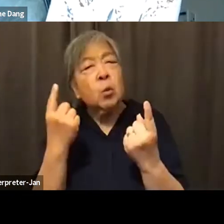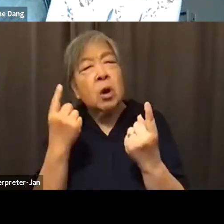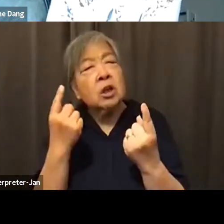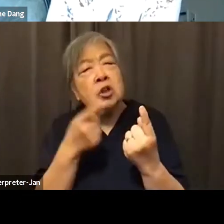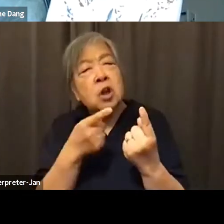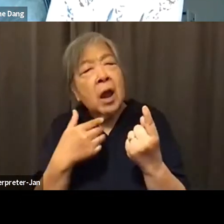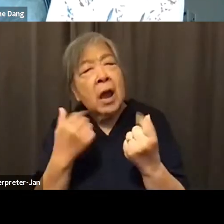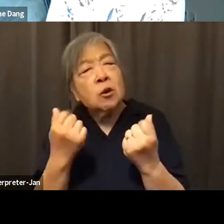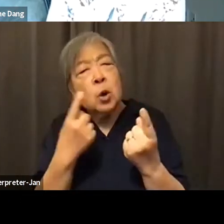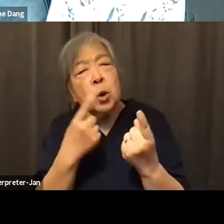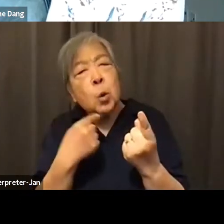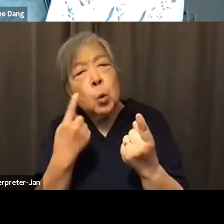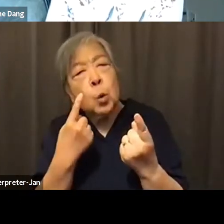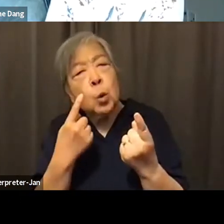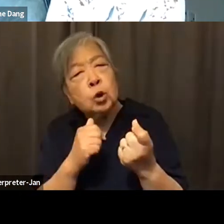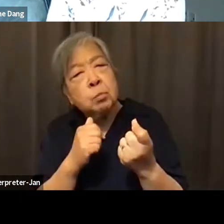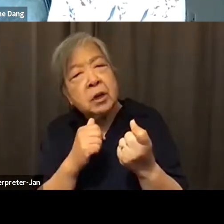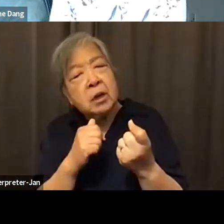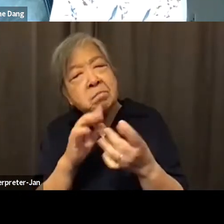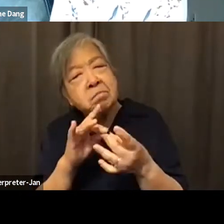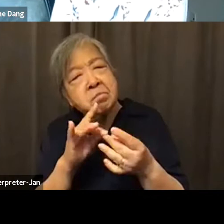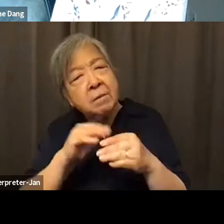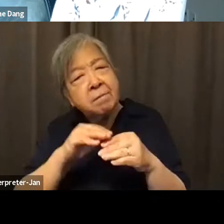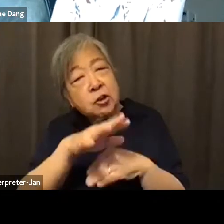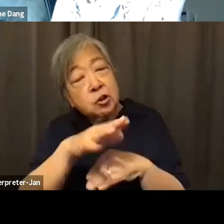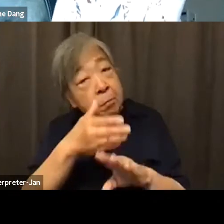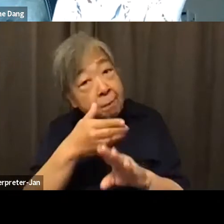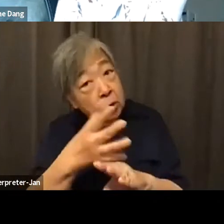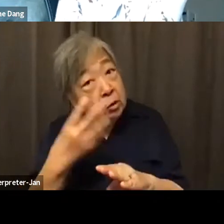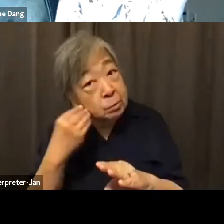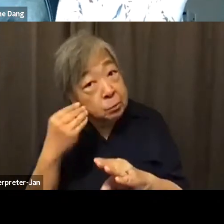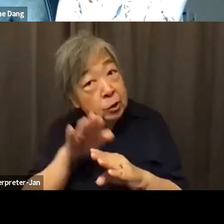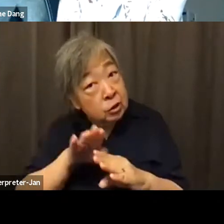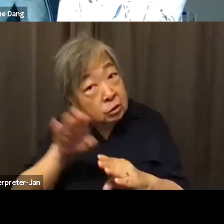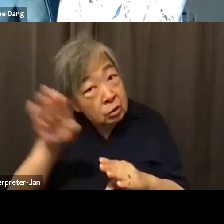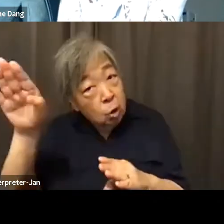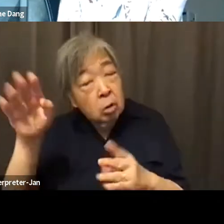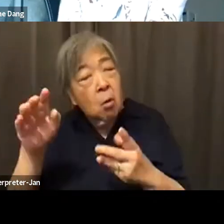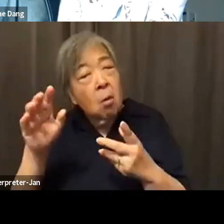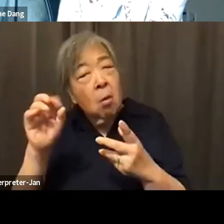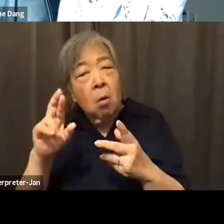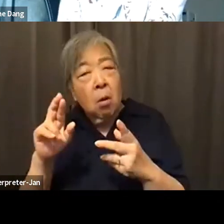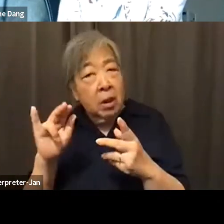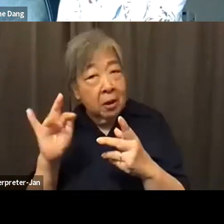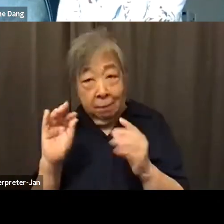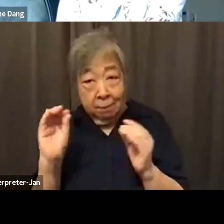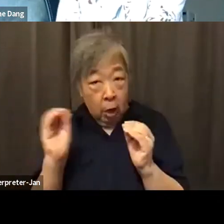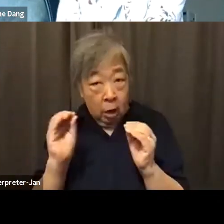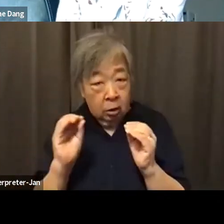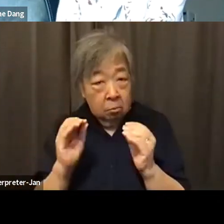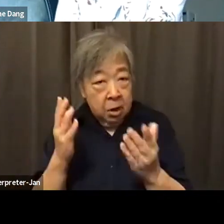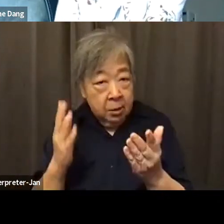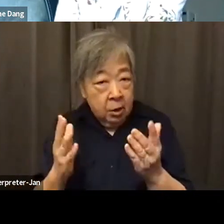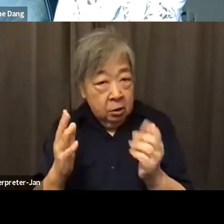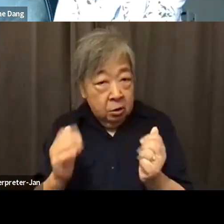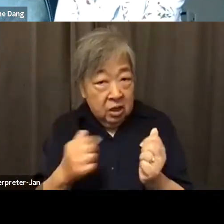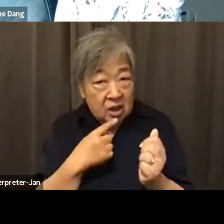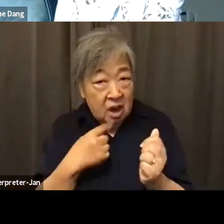be that person for you before you went abroad? And if not, what did you maybe you could tell us a little bit about one of the resources